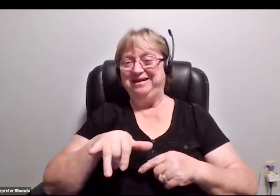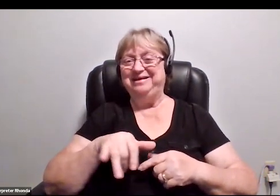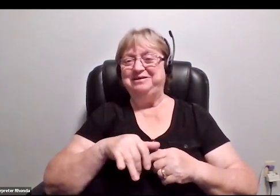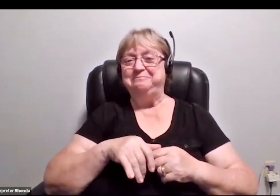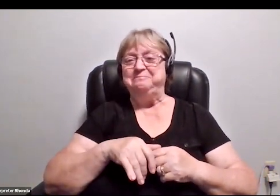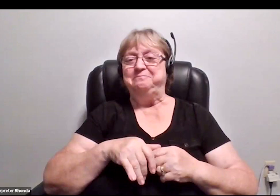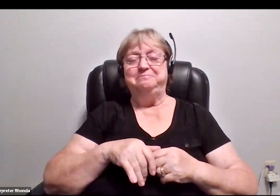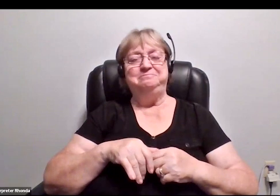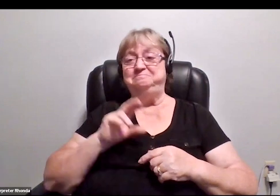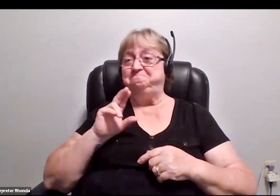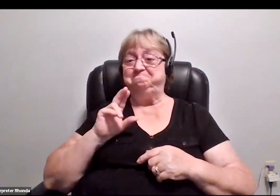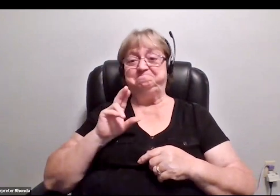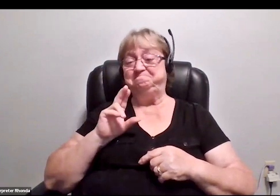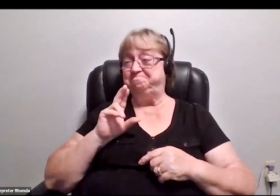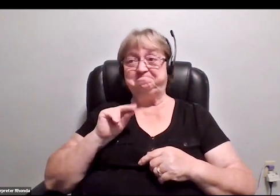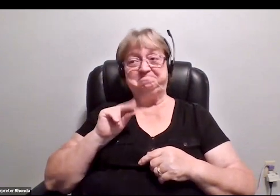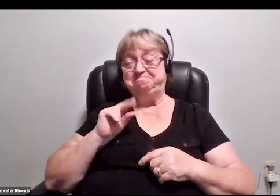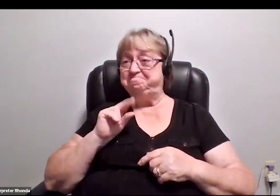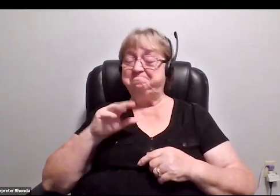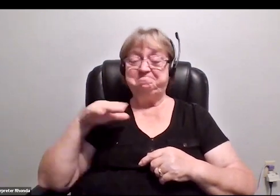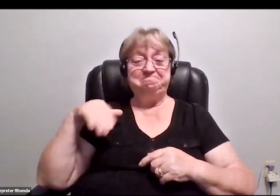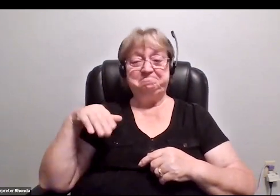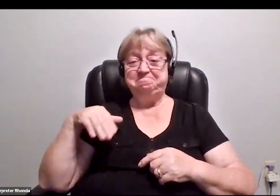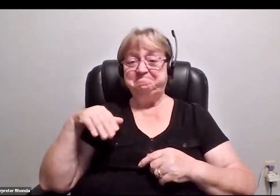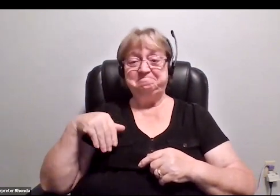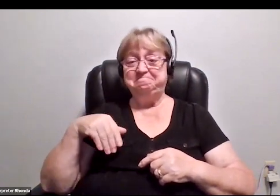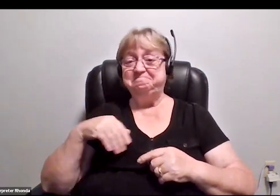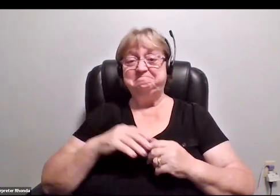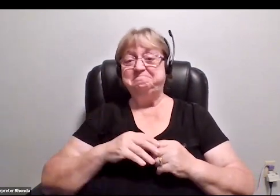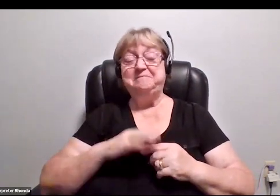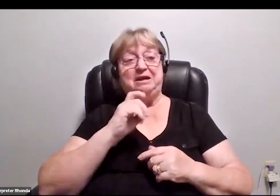No, we've not done that yet. No. I will say one thing